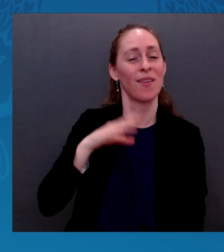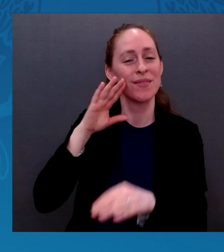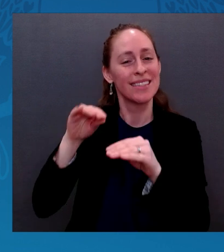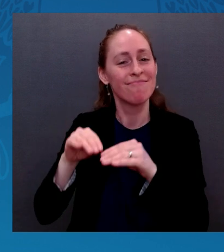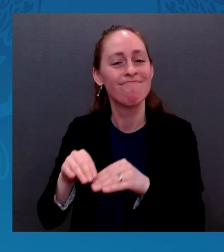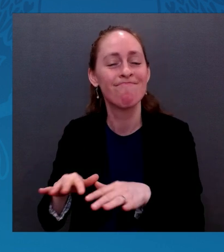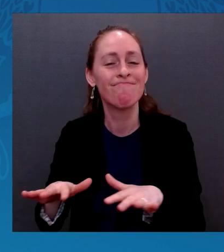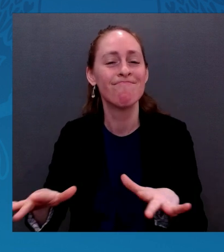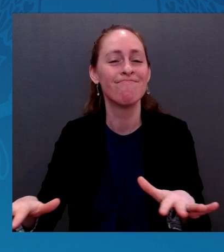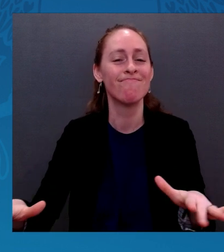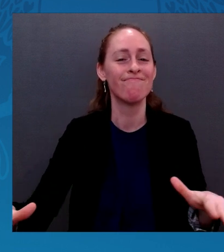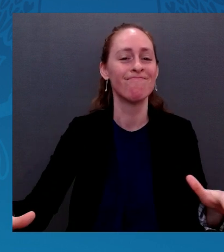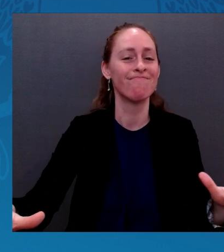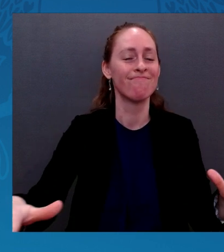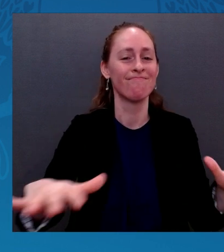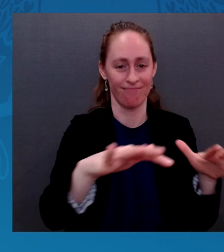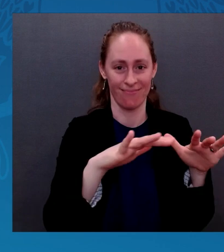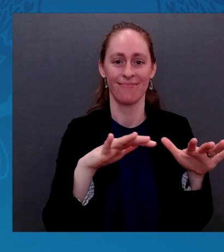and just give this topic a round of applause.